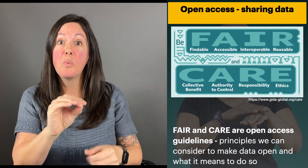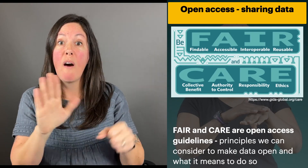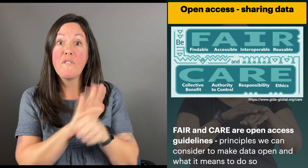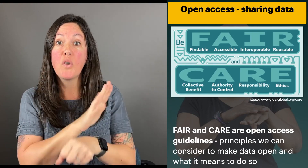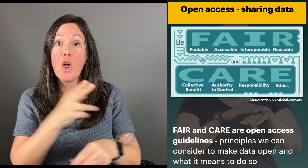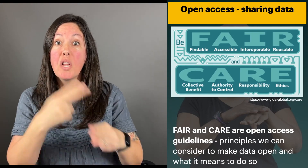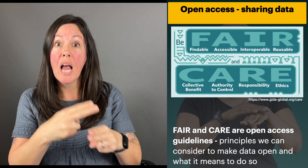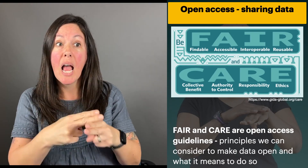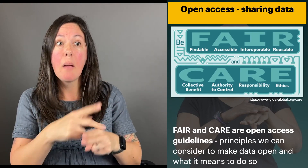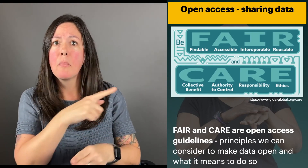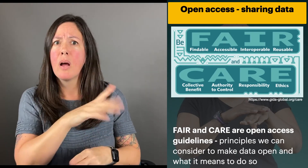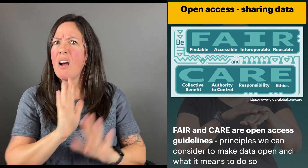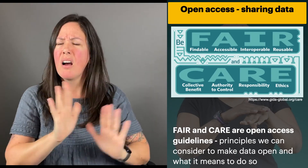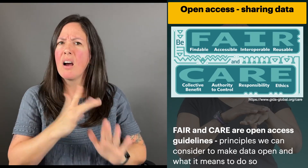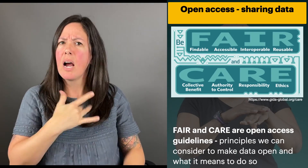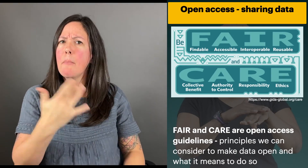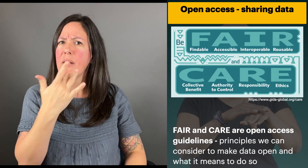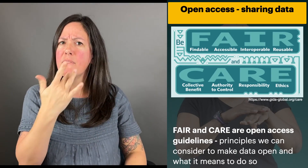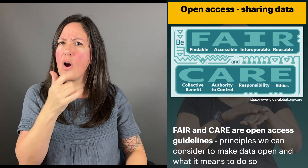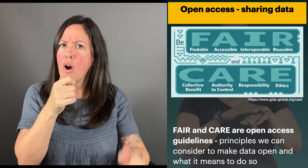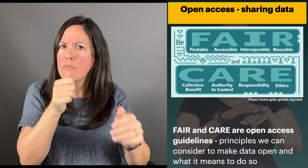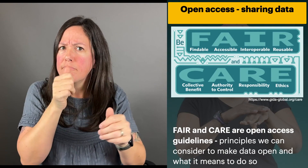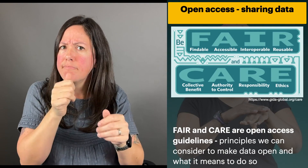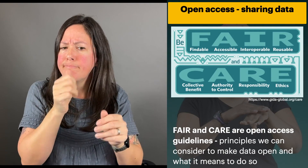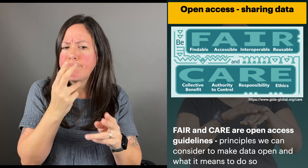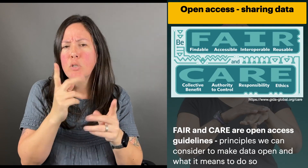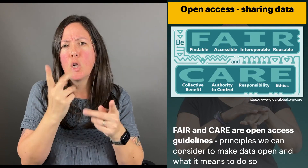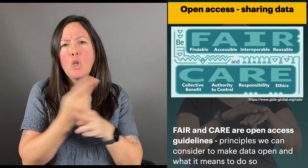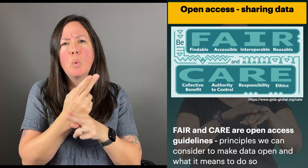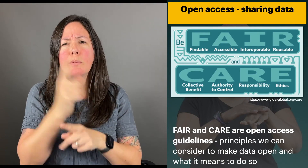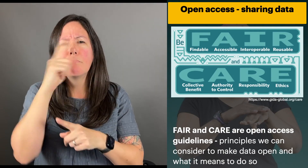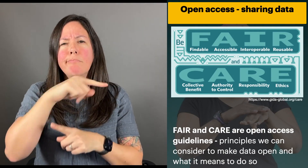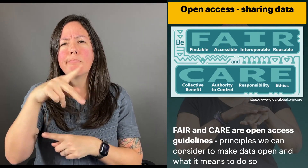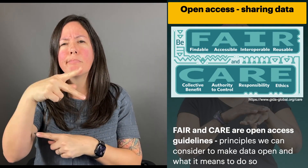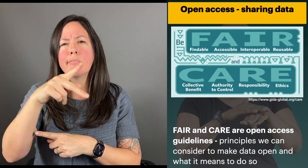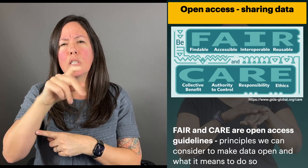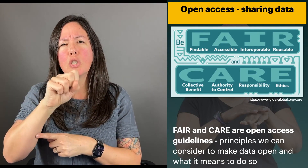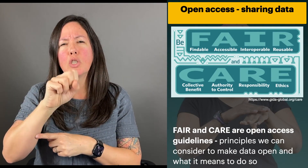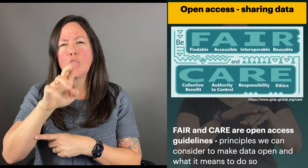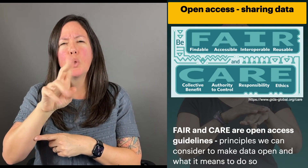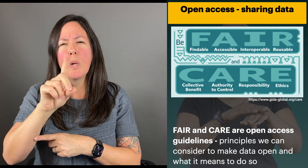how widely it's being shared maybe